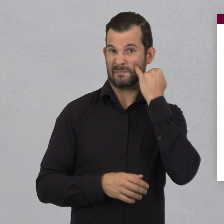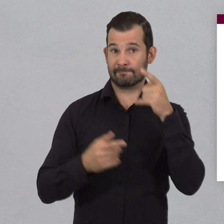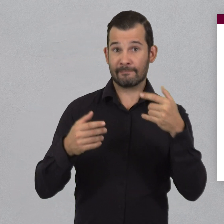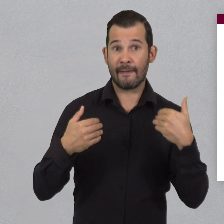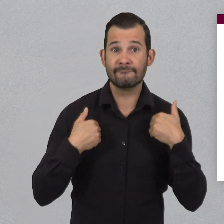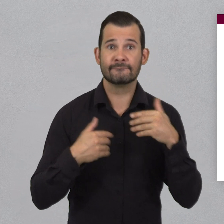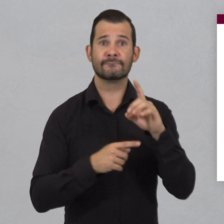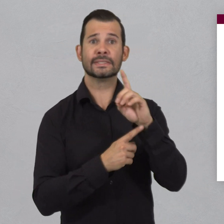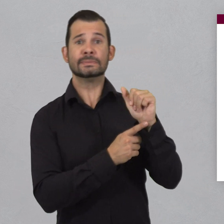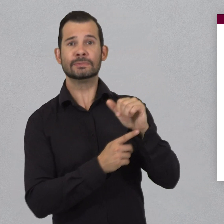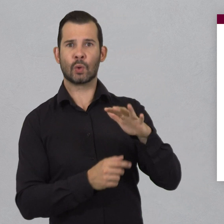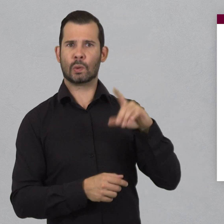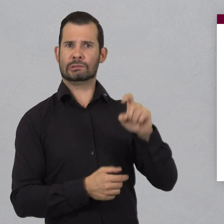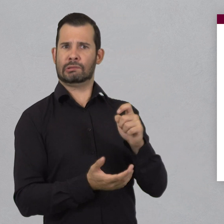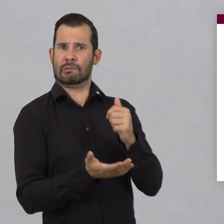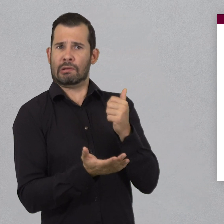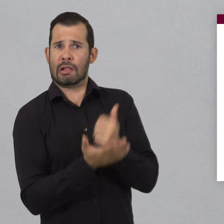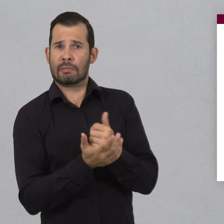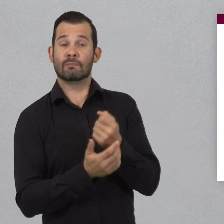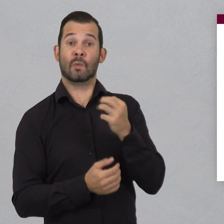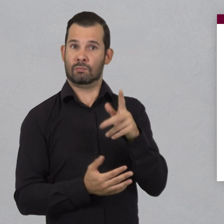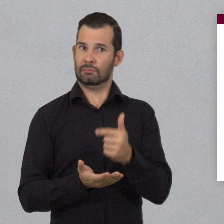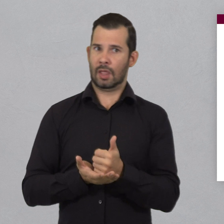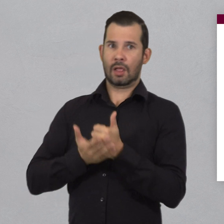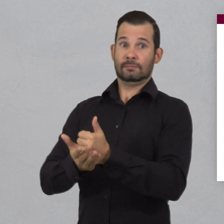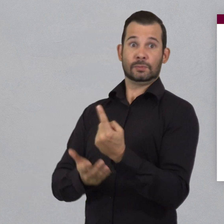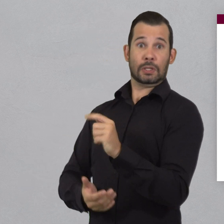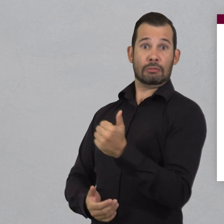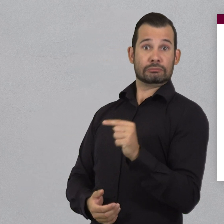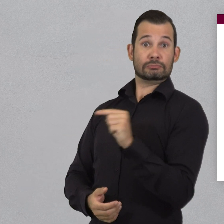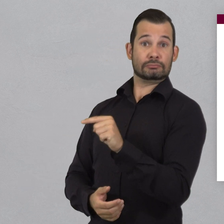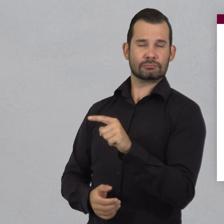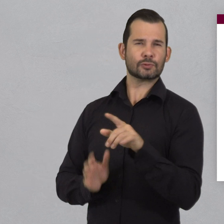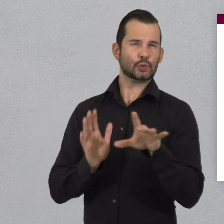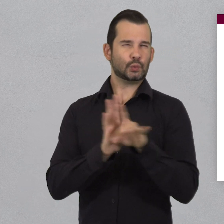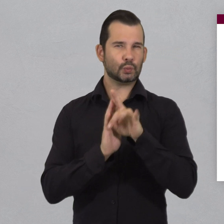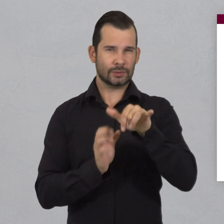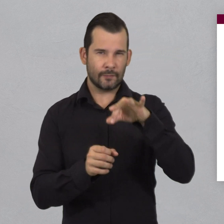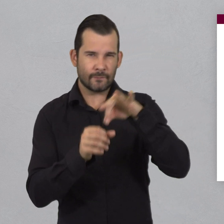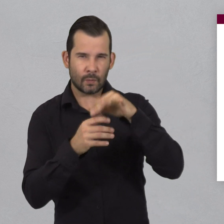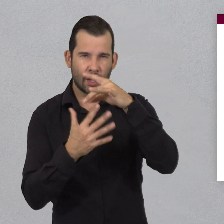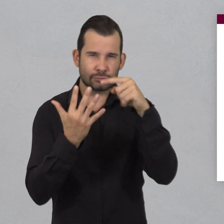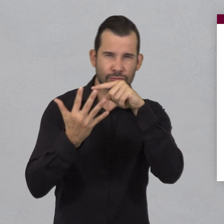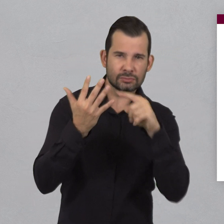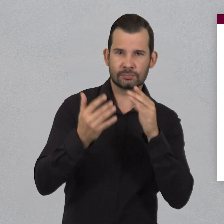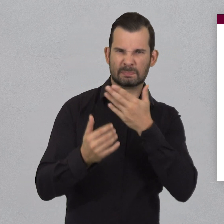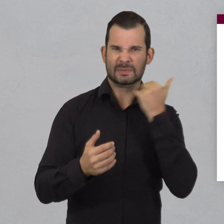If you have a disability and need help, or are helping someone else, choose the voting option